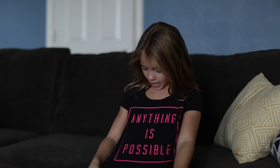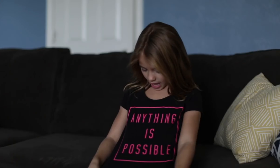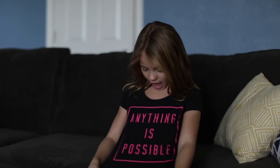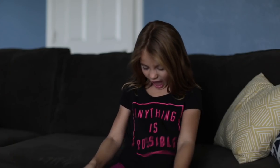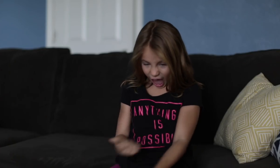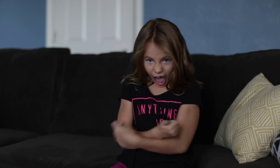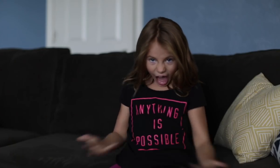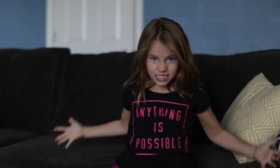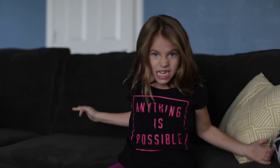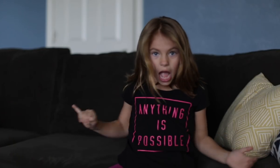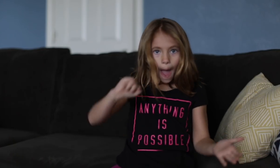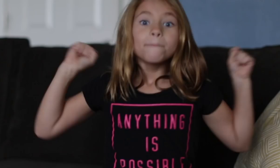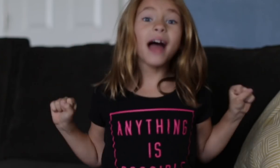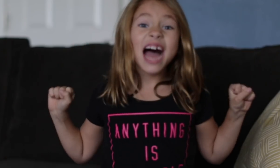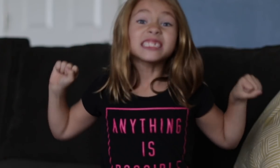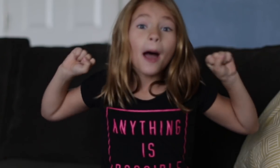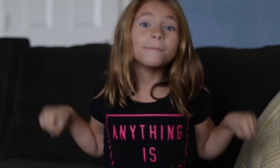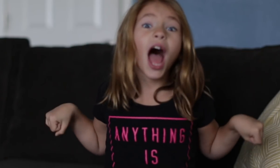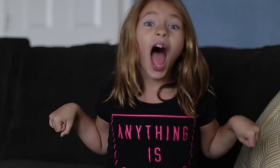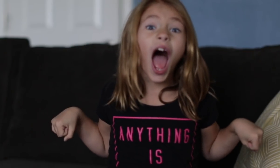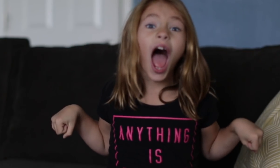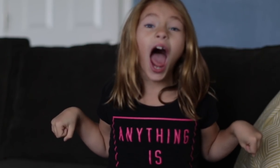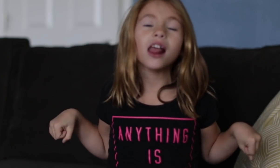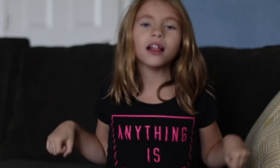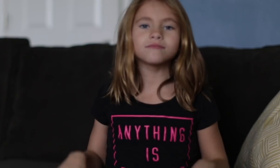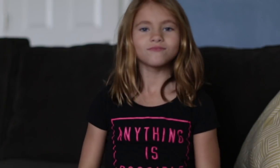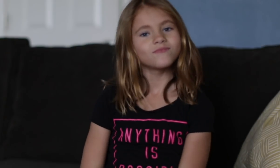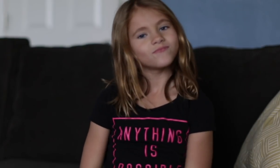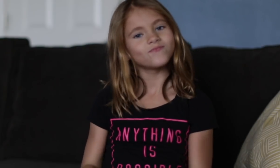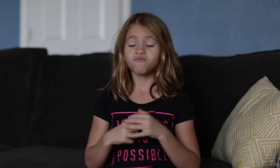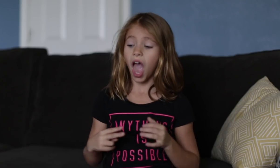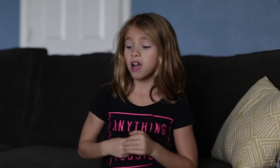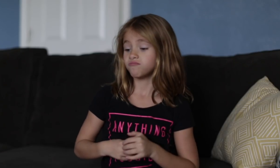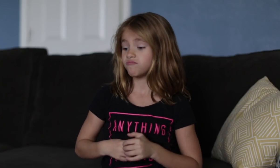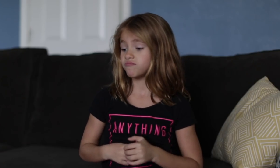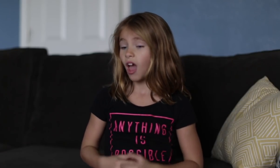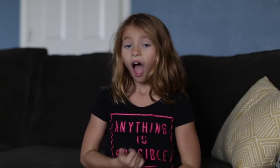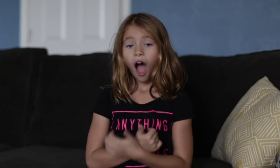Anything is possible! It means......